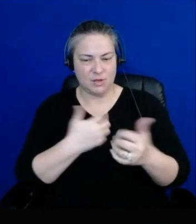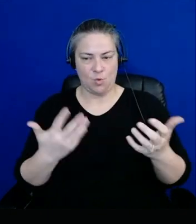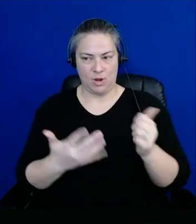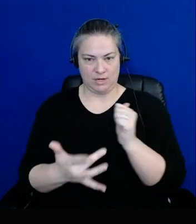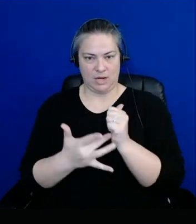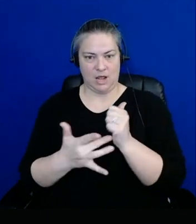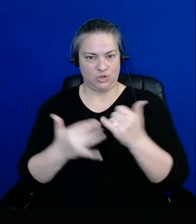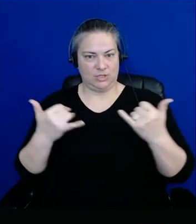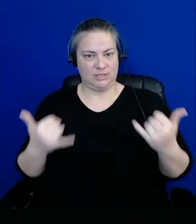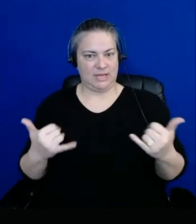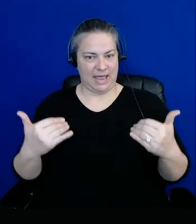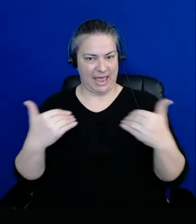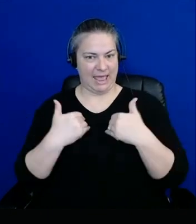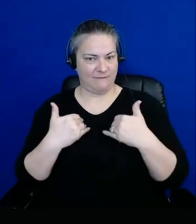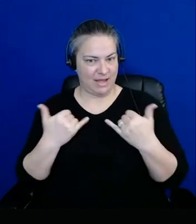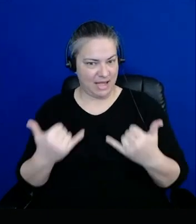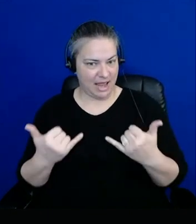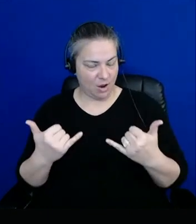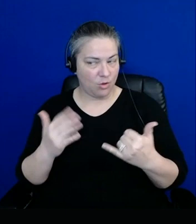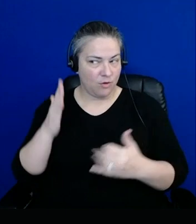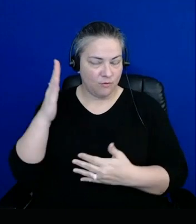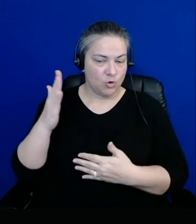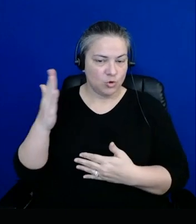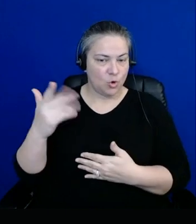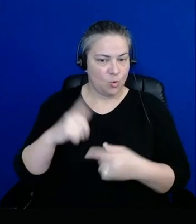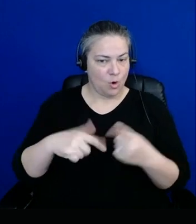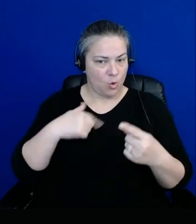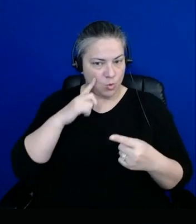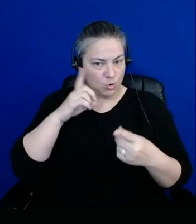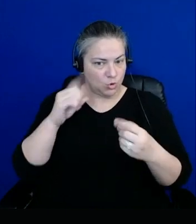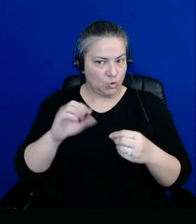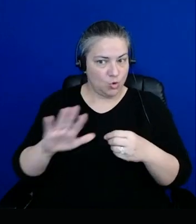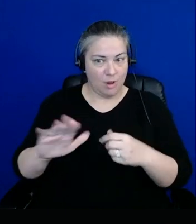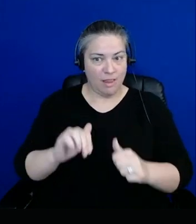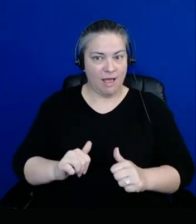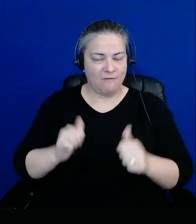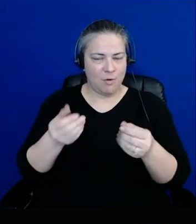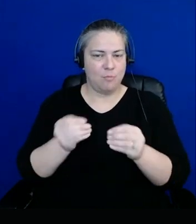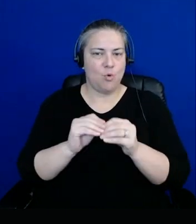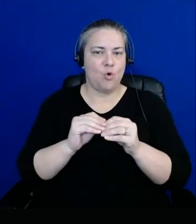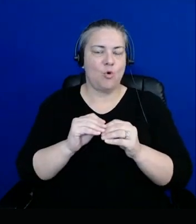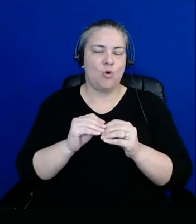today, and what we can do in the future that will make your lives easier and more productive as a game creator.